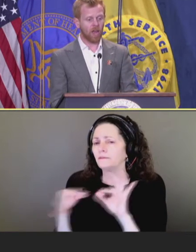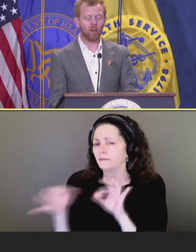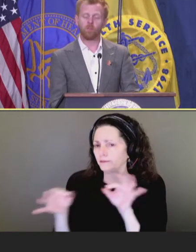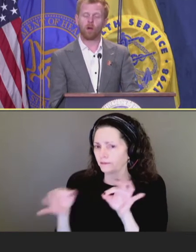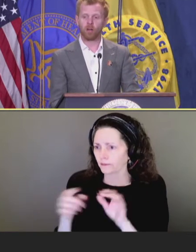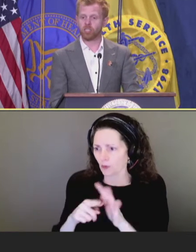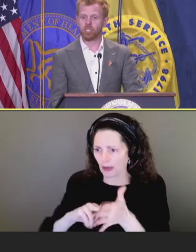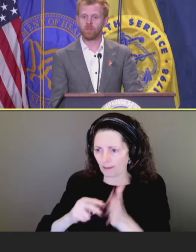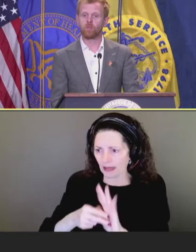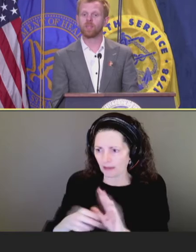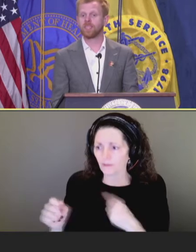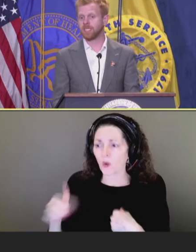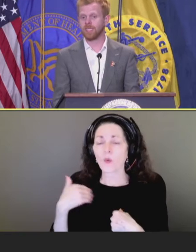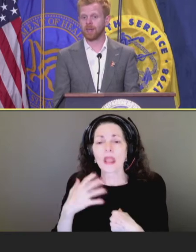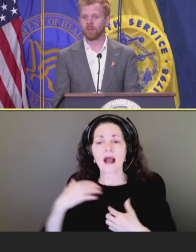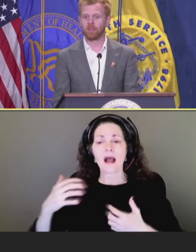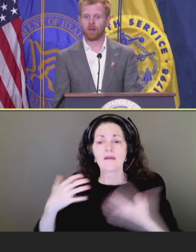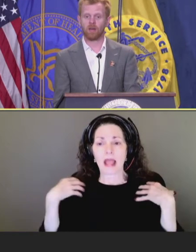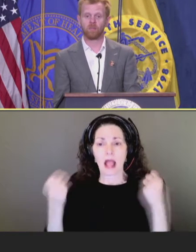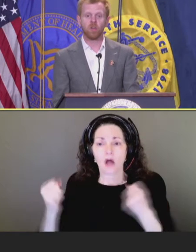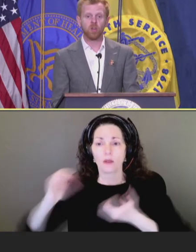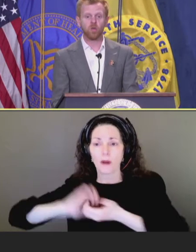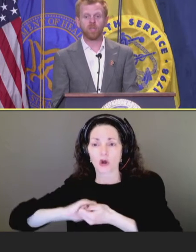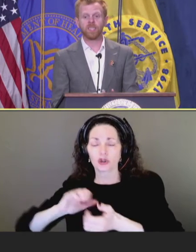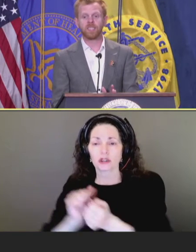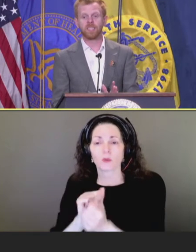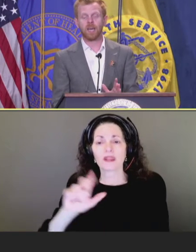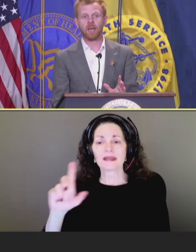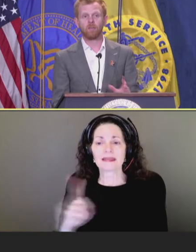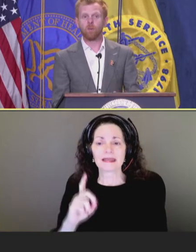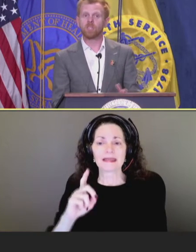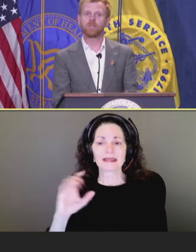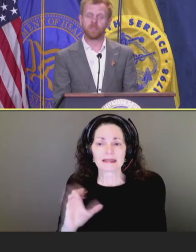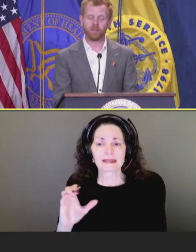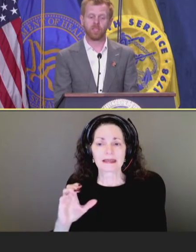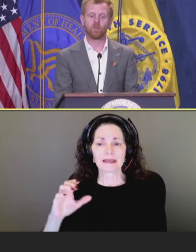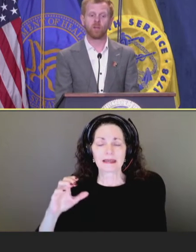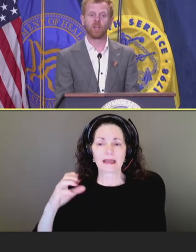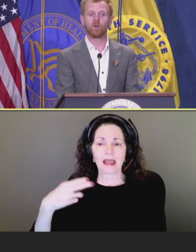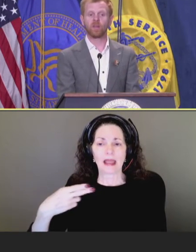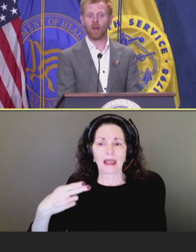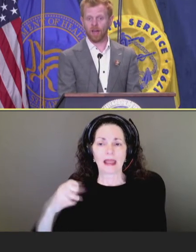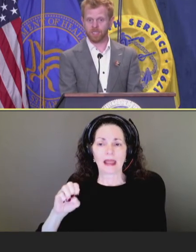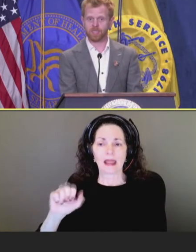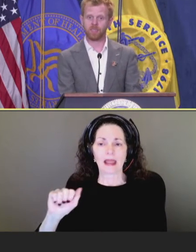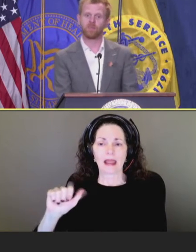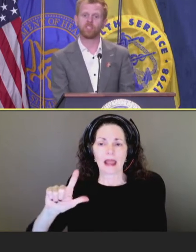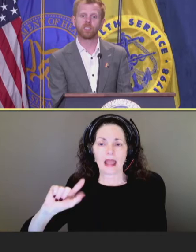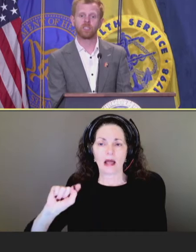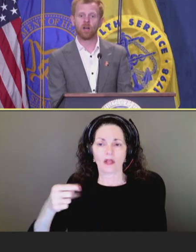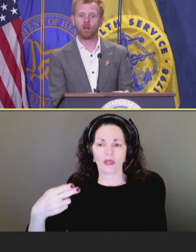health partnership with DC Health, who is more specifically working with HAHSTA, which is our